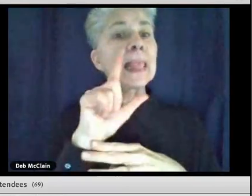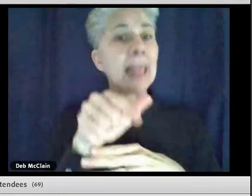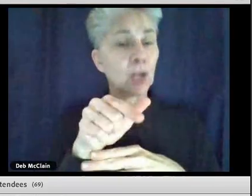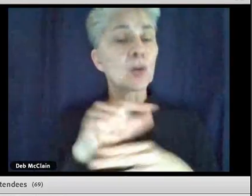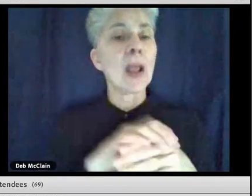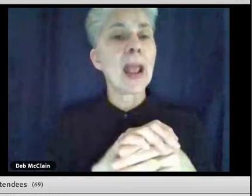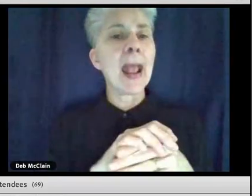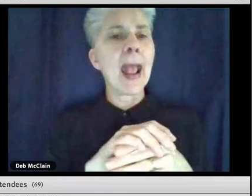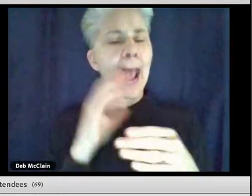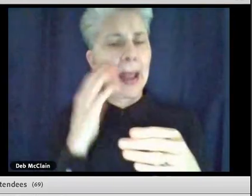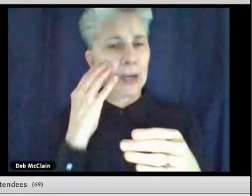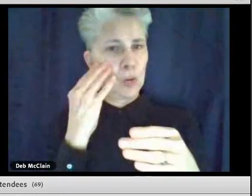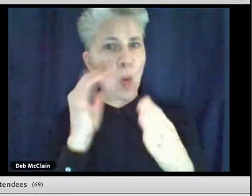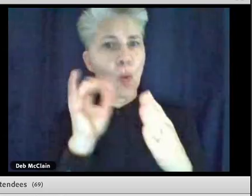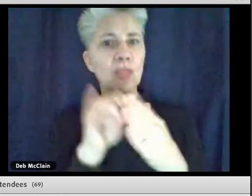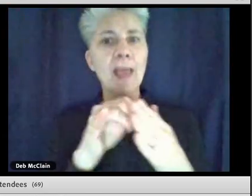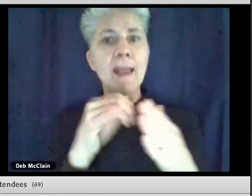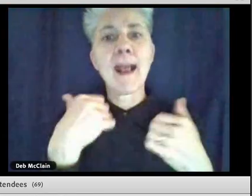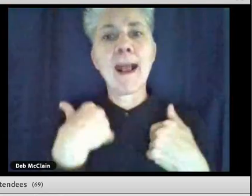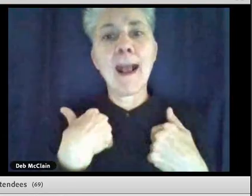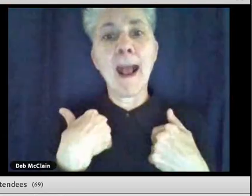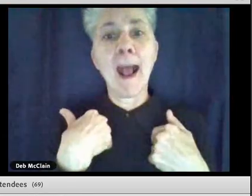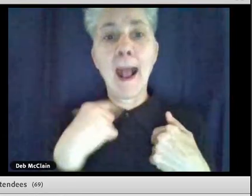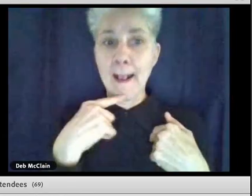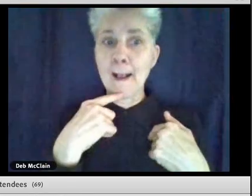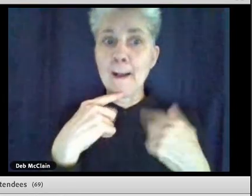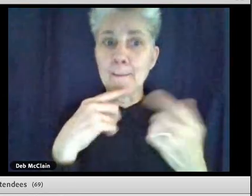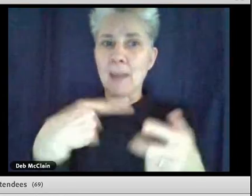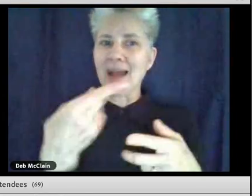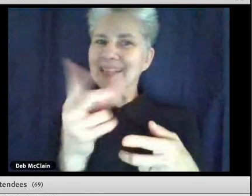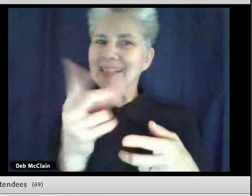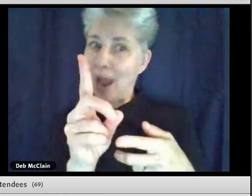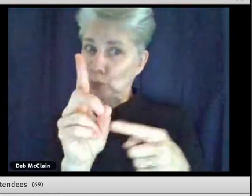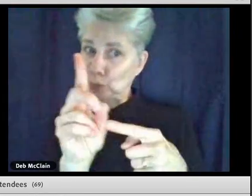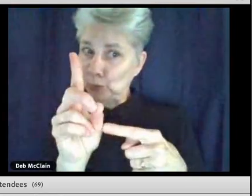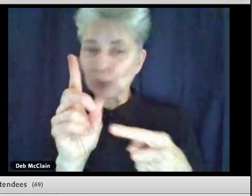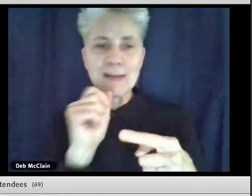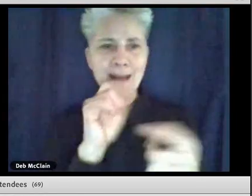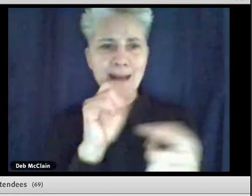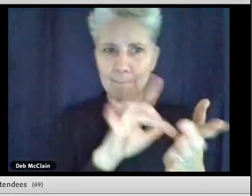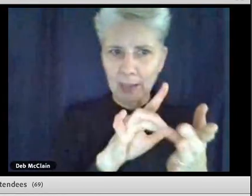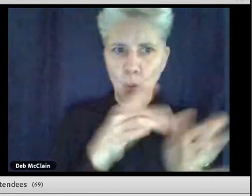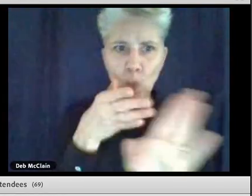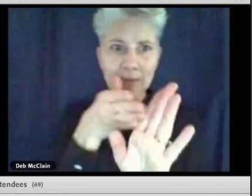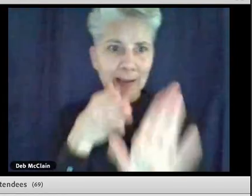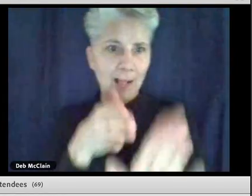and please know that, although I am a doctor, I'm not a medical doctor or a psychologist,